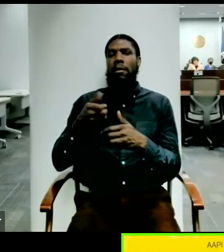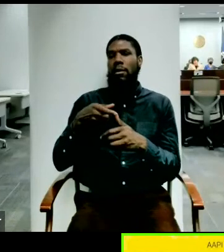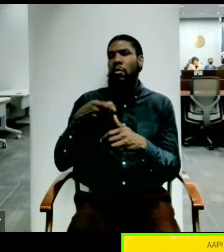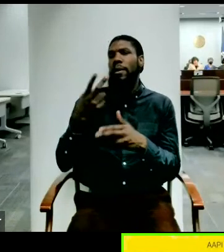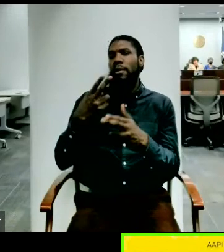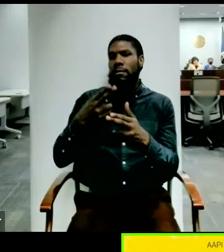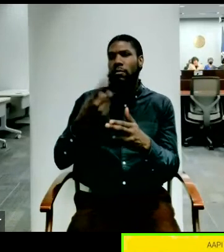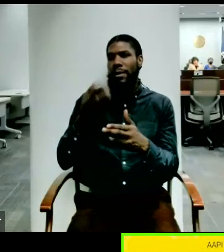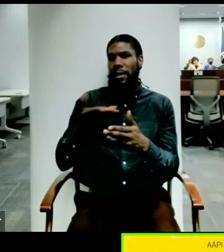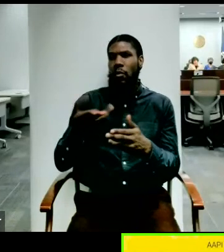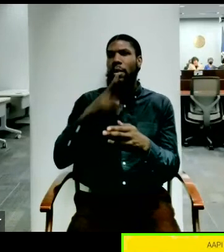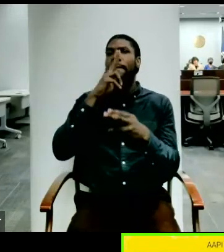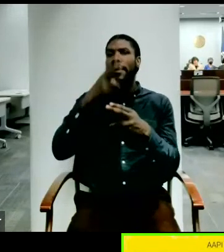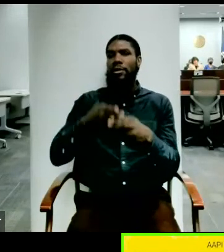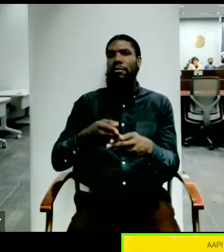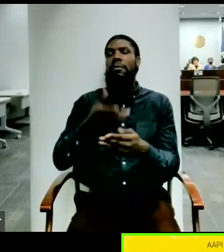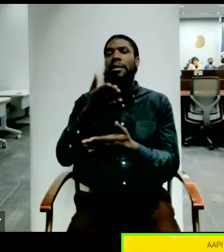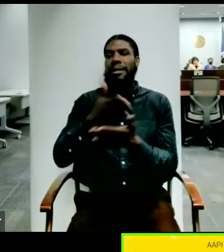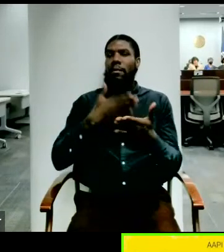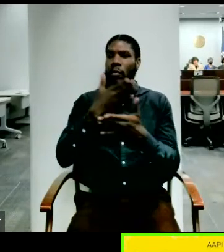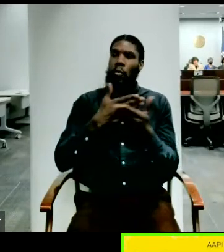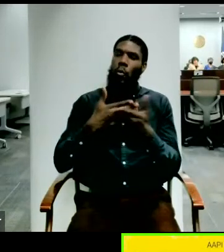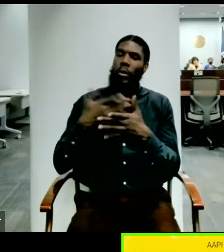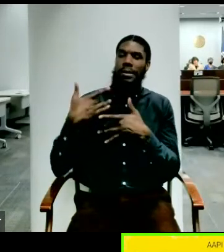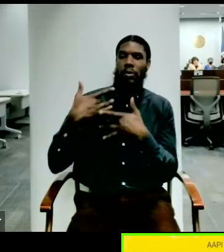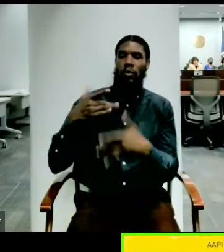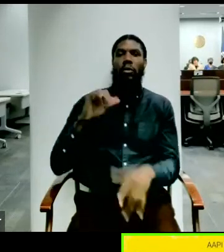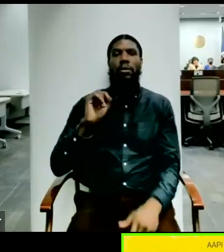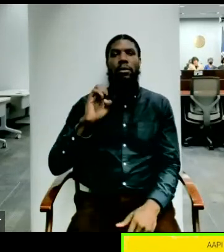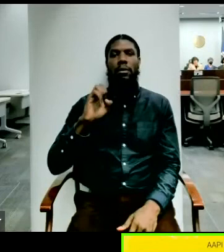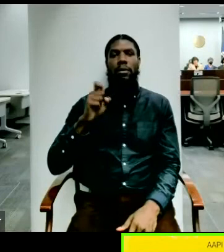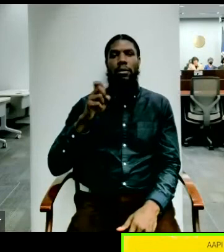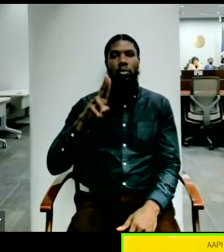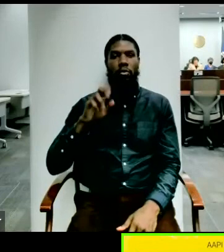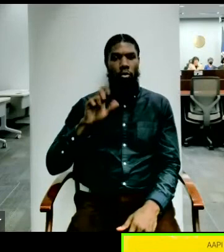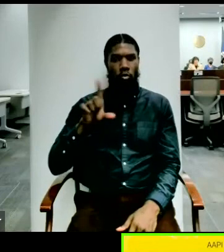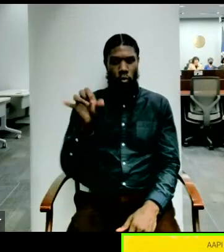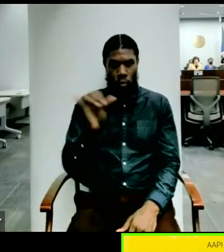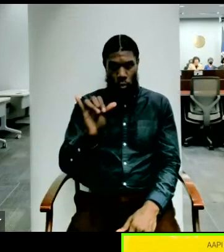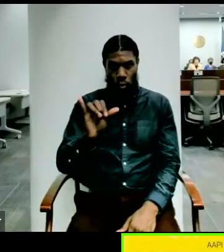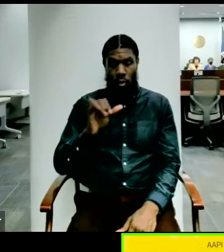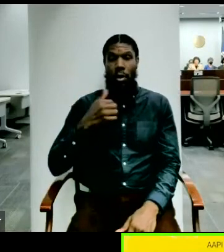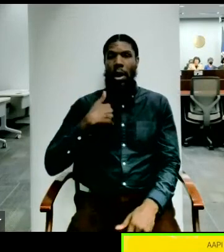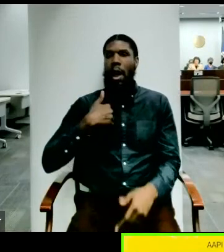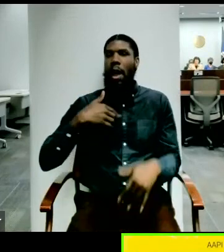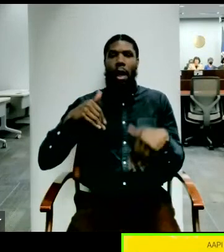harassment is also sexual in nature. And so um, I didn't have enough time to share that there